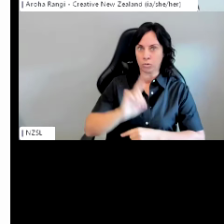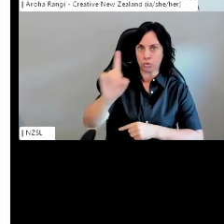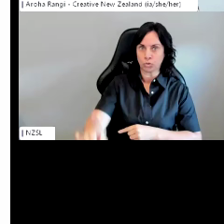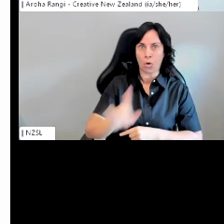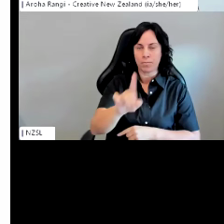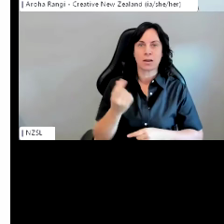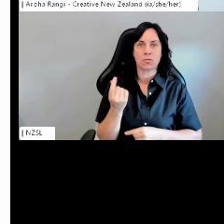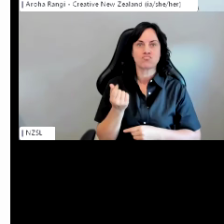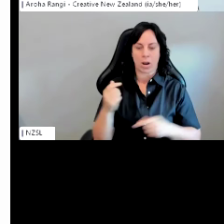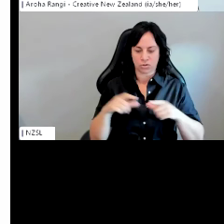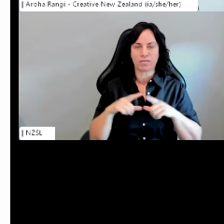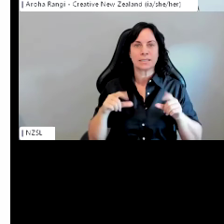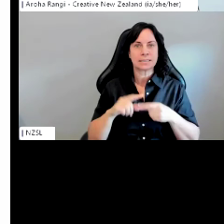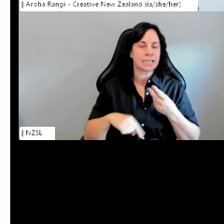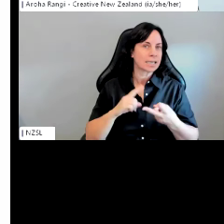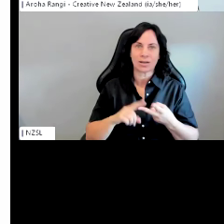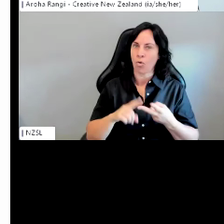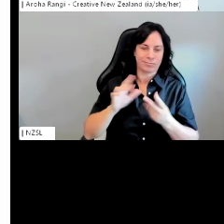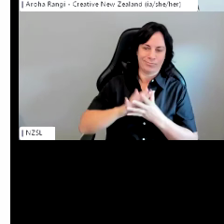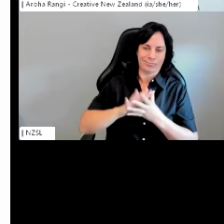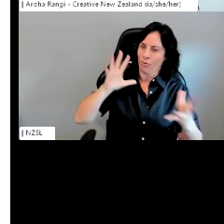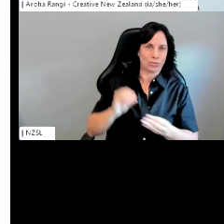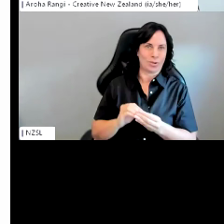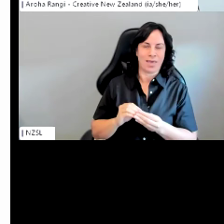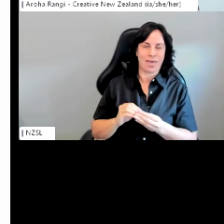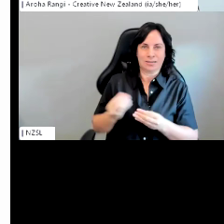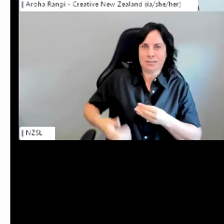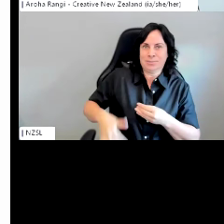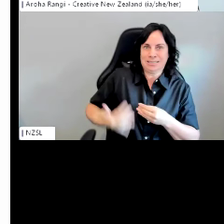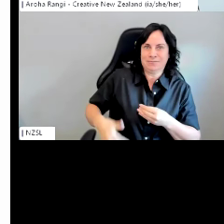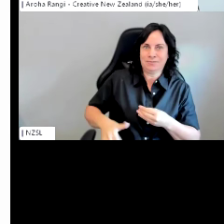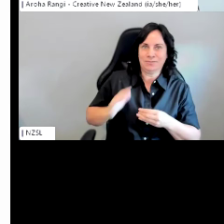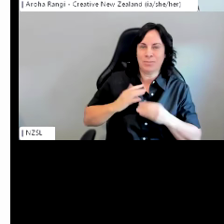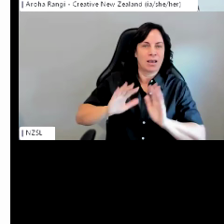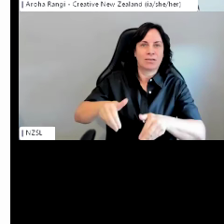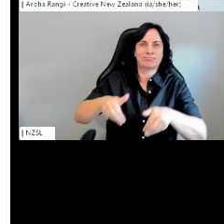maybe it's the the expense of the whole thing has actually prevented them from from attending. And